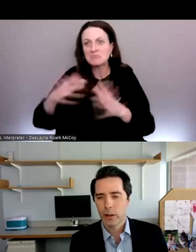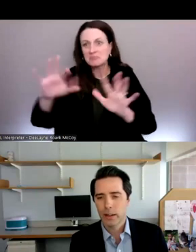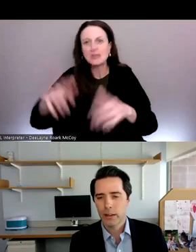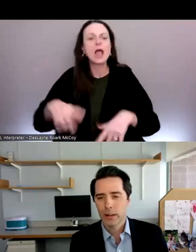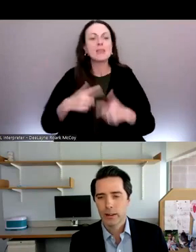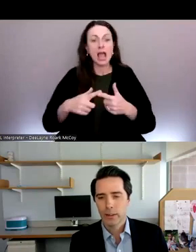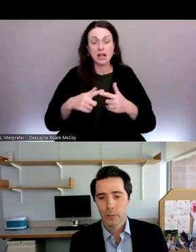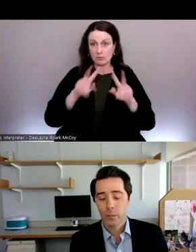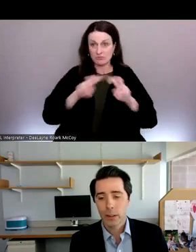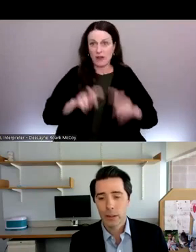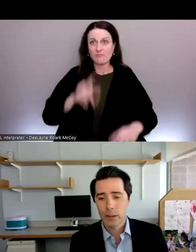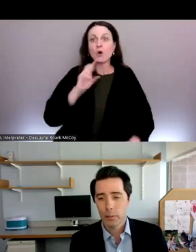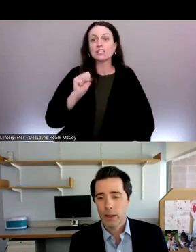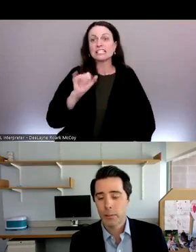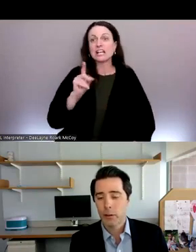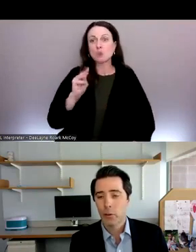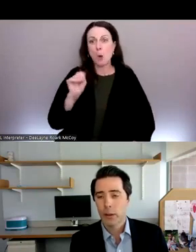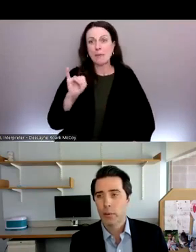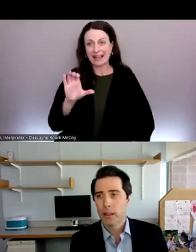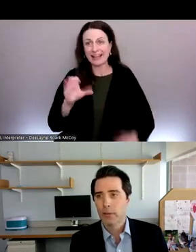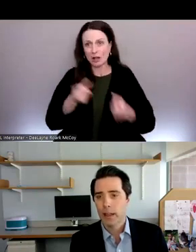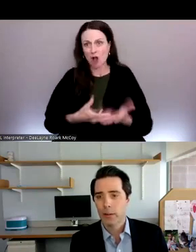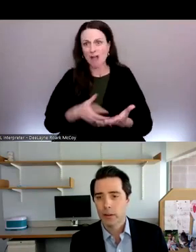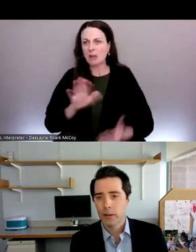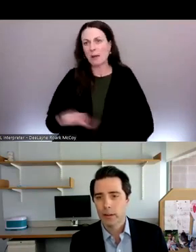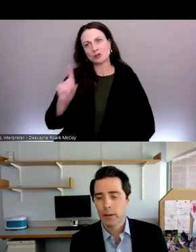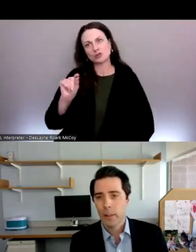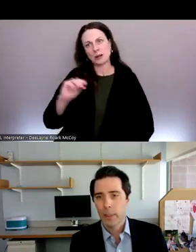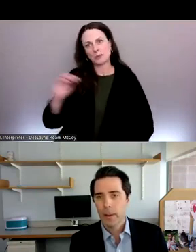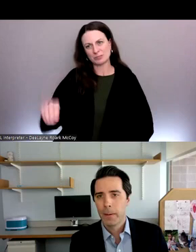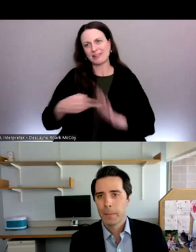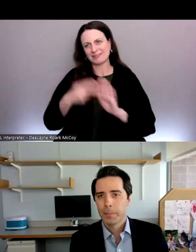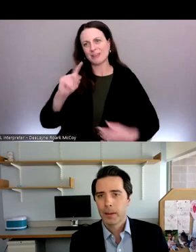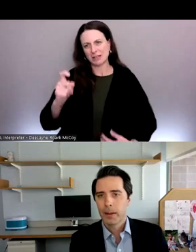we're finding really does comprise about 20 percent of